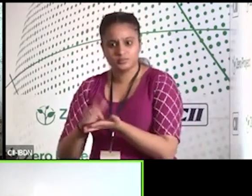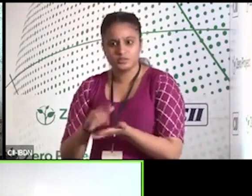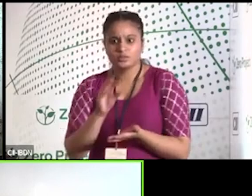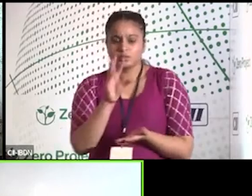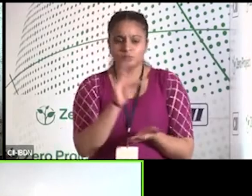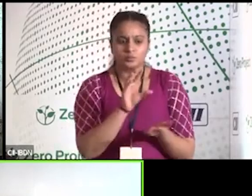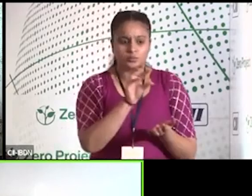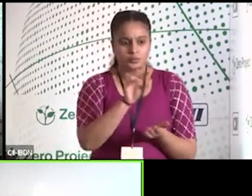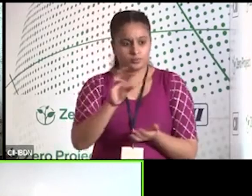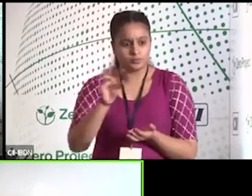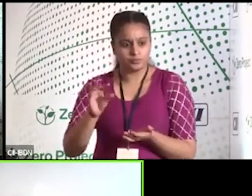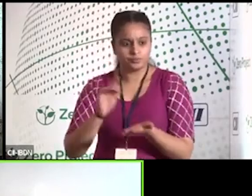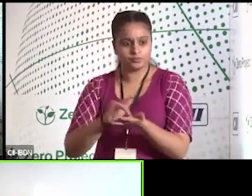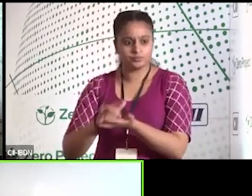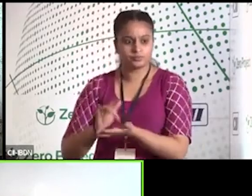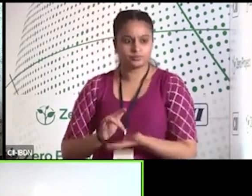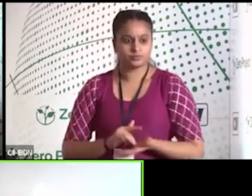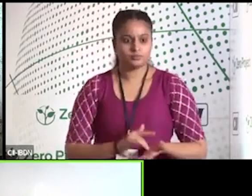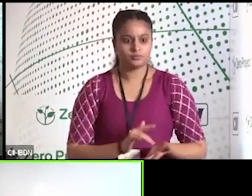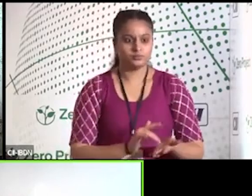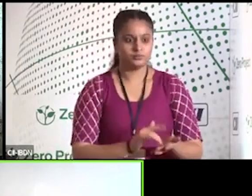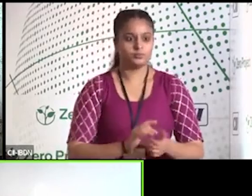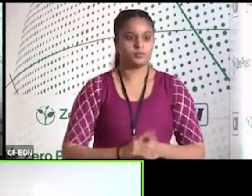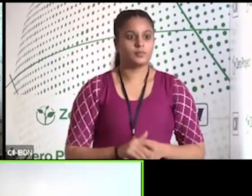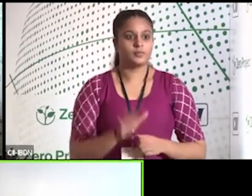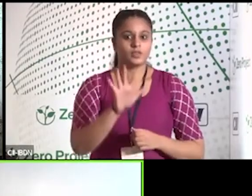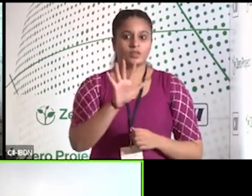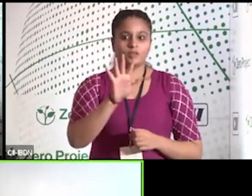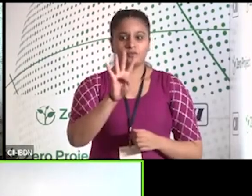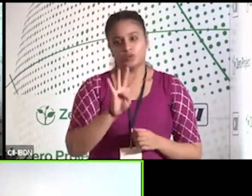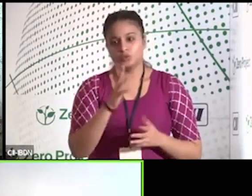The JIT, it's like a 4050 generation plus.